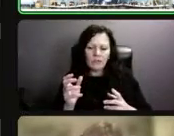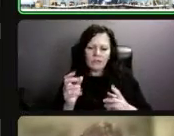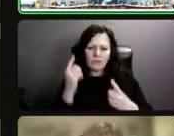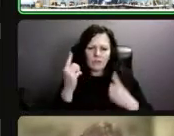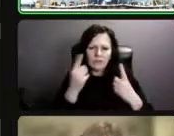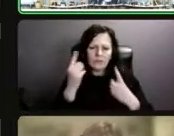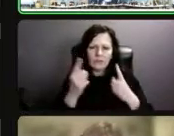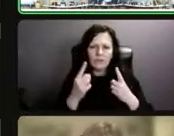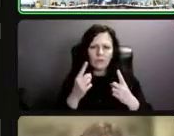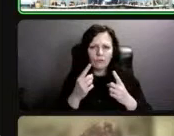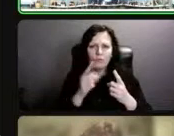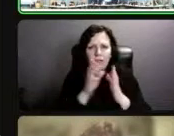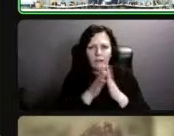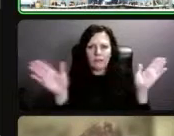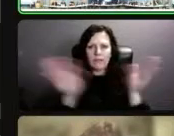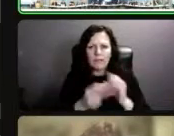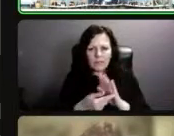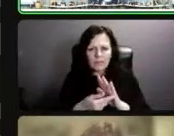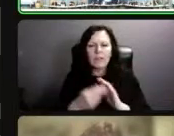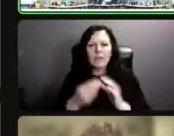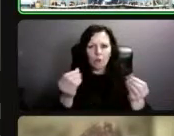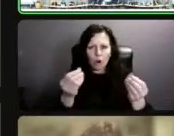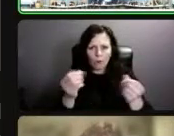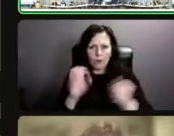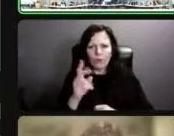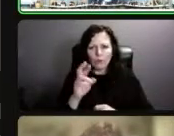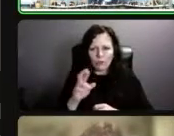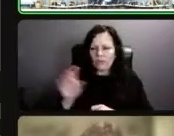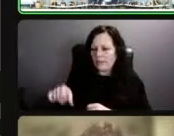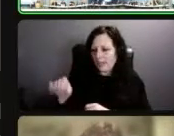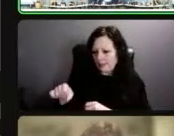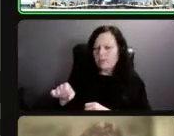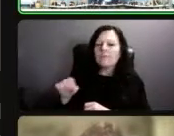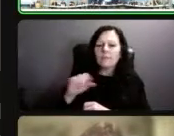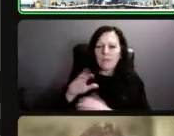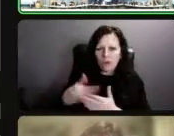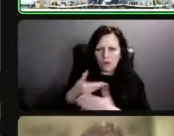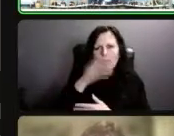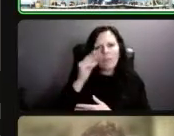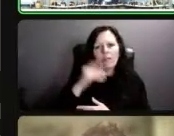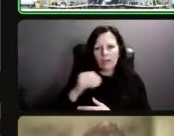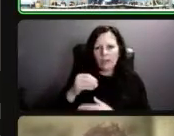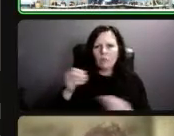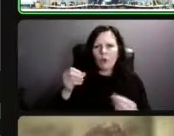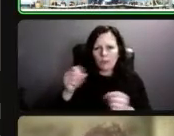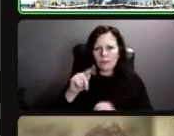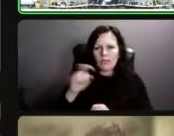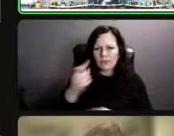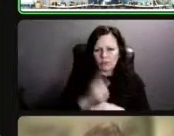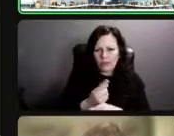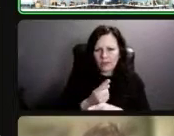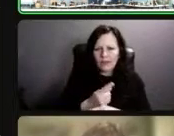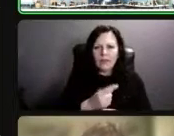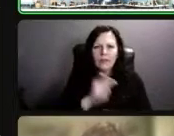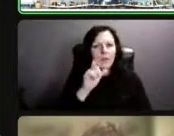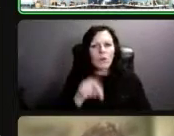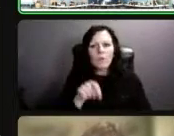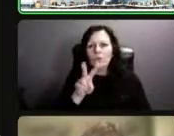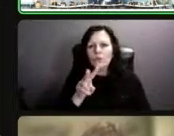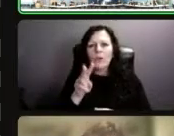BECAUSE WE TALK ABOUT HOMEOWNERS. I WANT TO BRING US BACK UP TO.